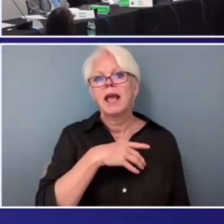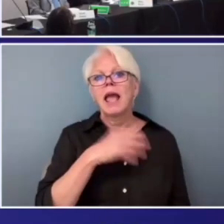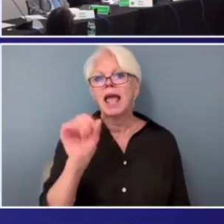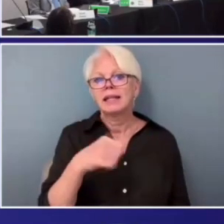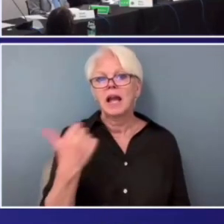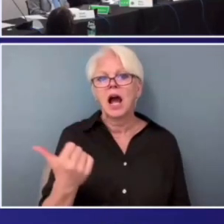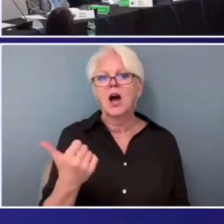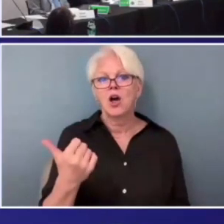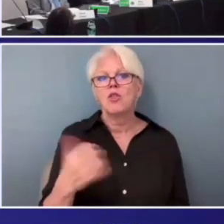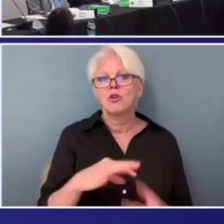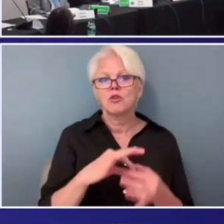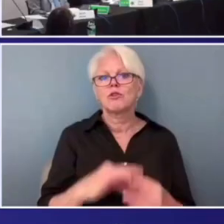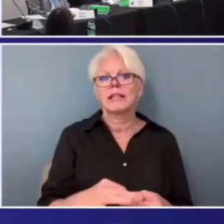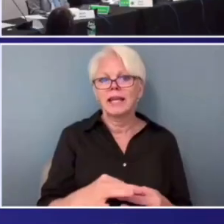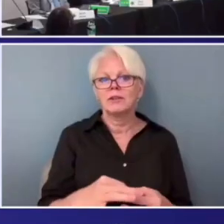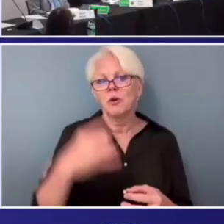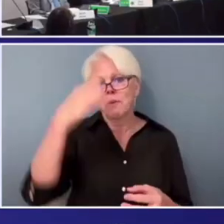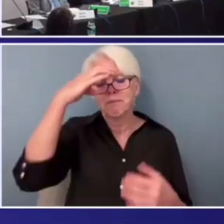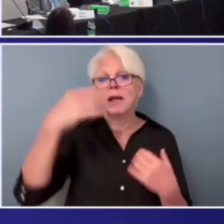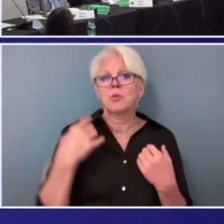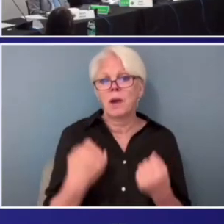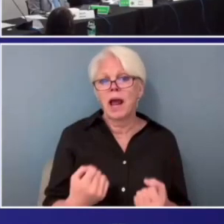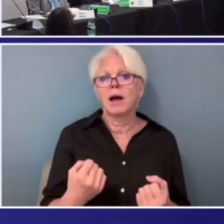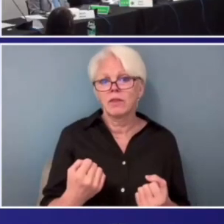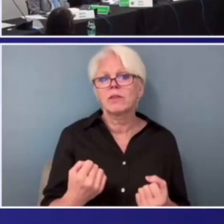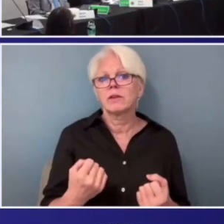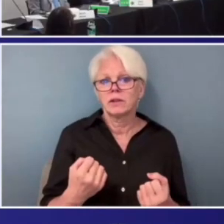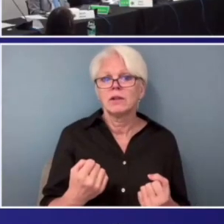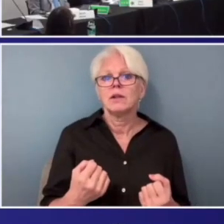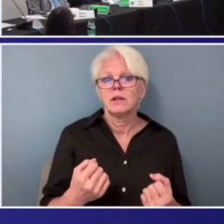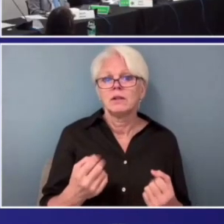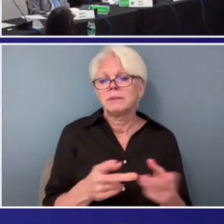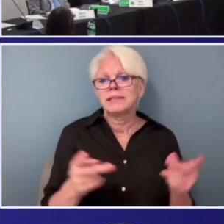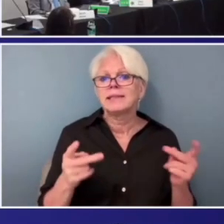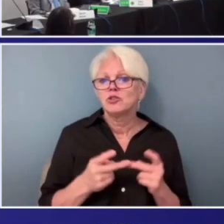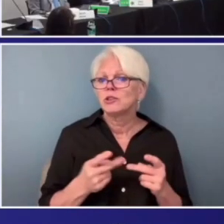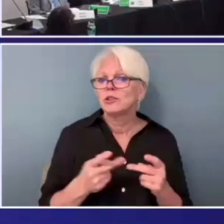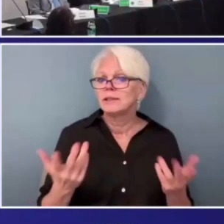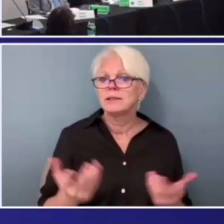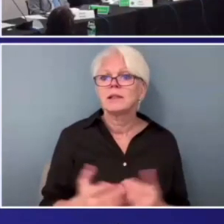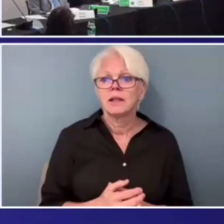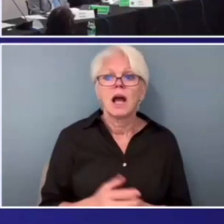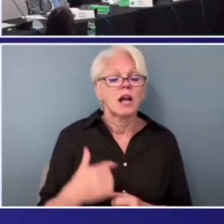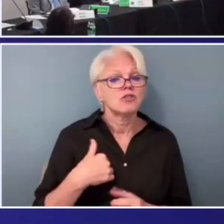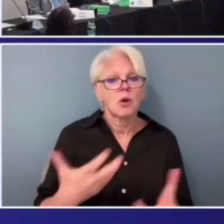related mental health positions. So I just wanted that stated for the